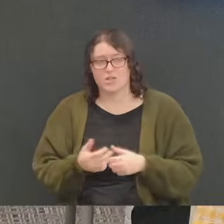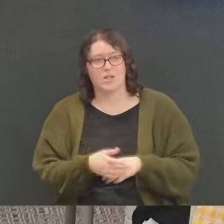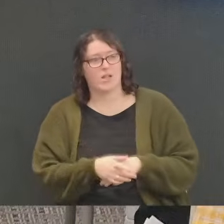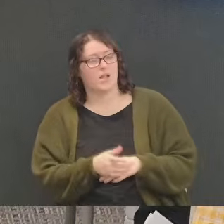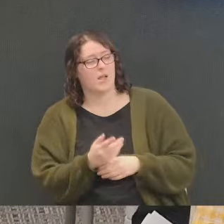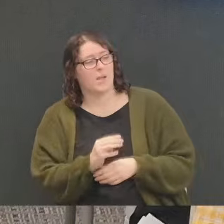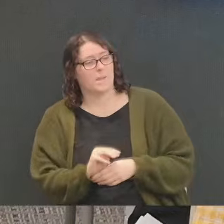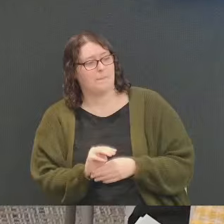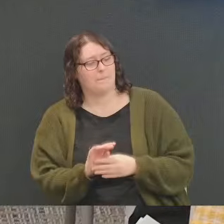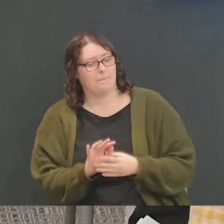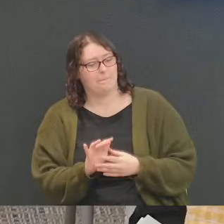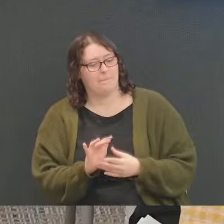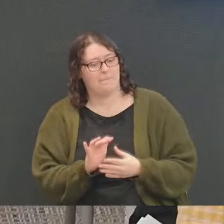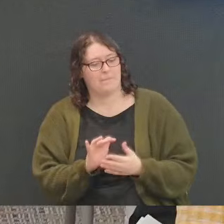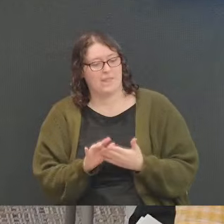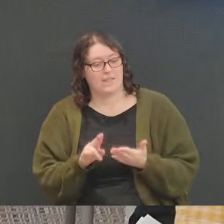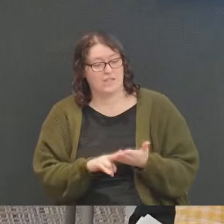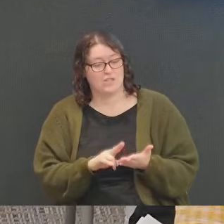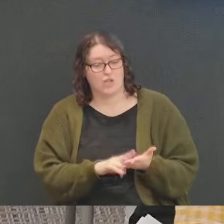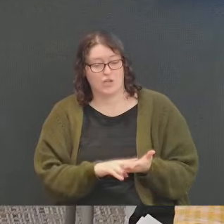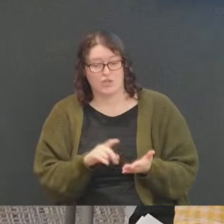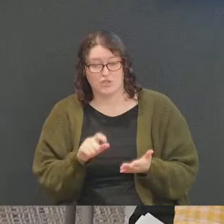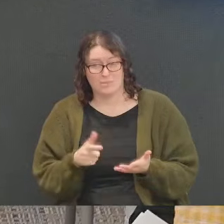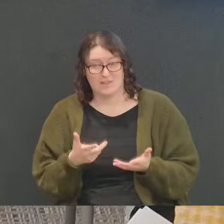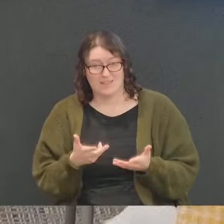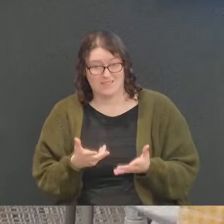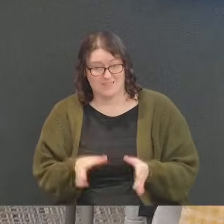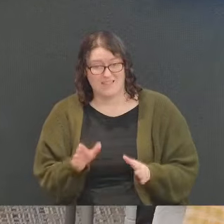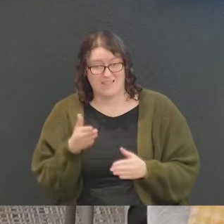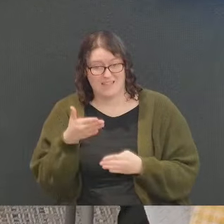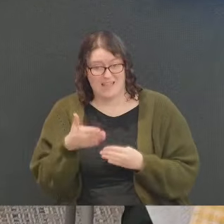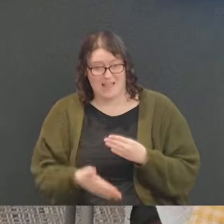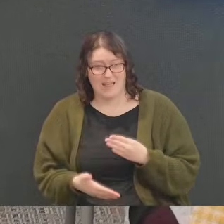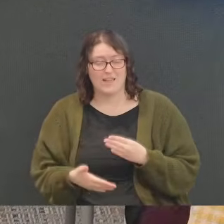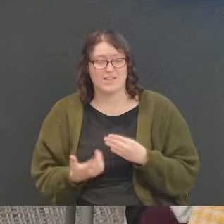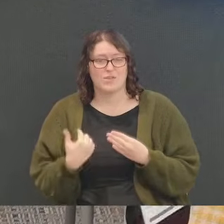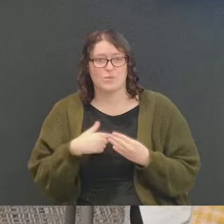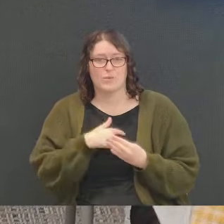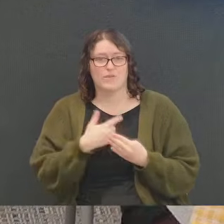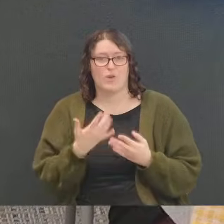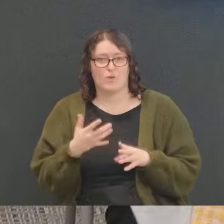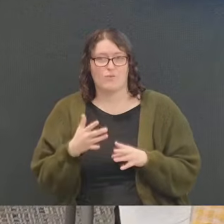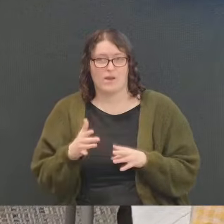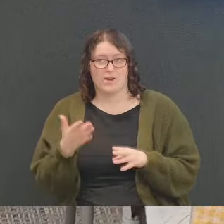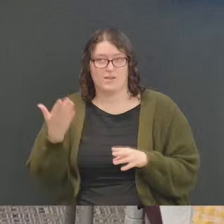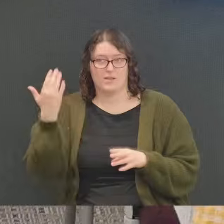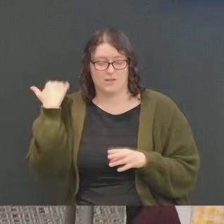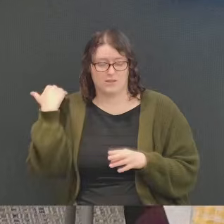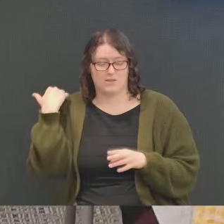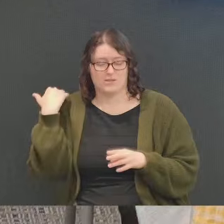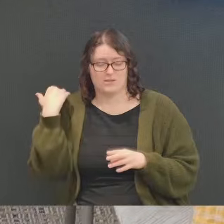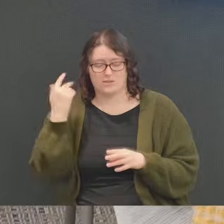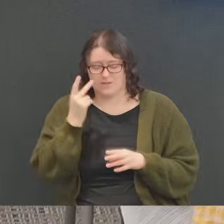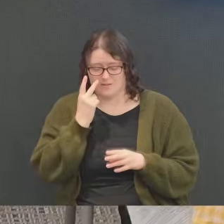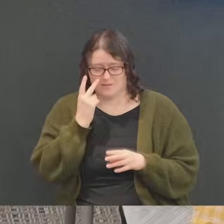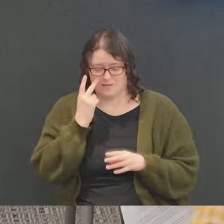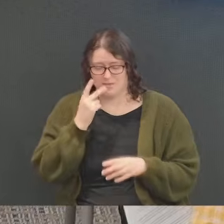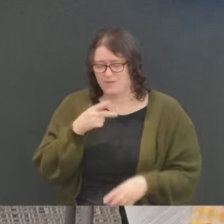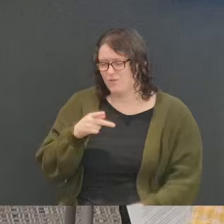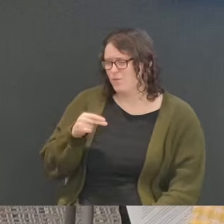these contracts should be it. We have previously Let's see. I think Phil, there's there's one